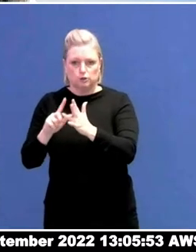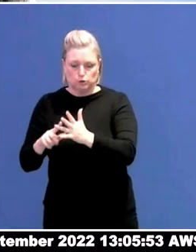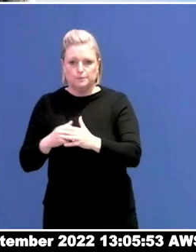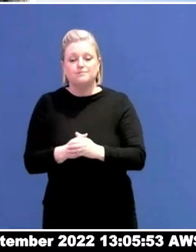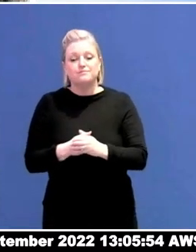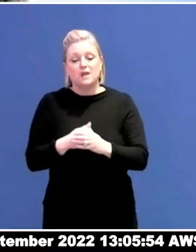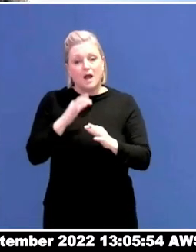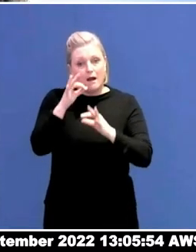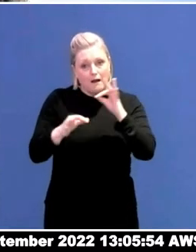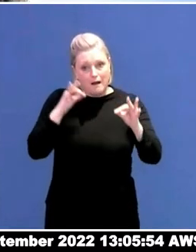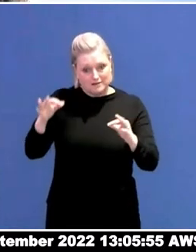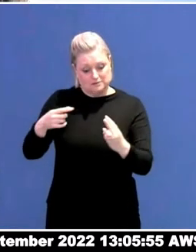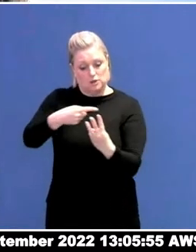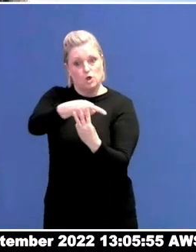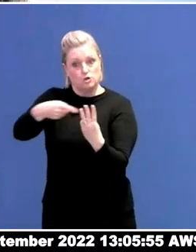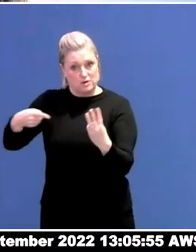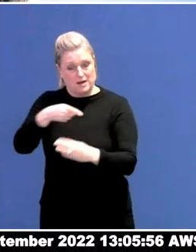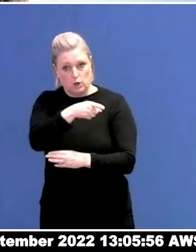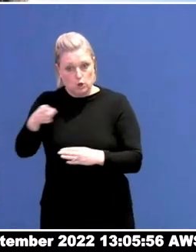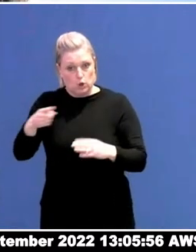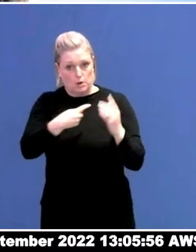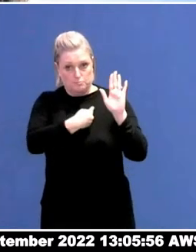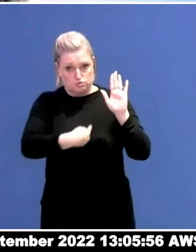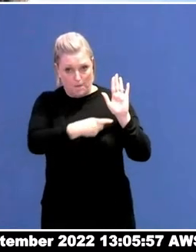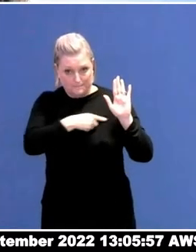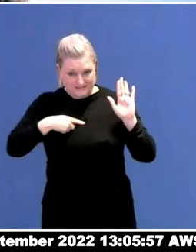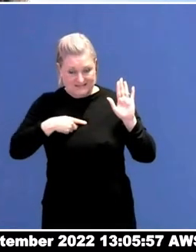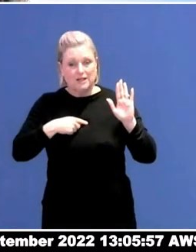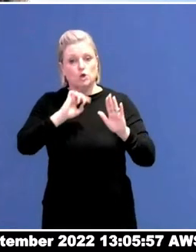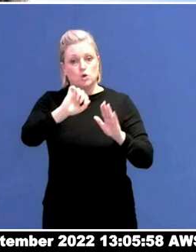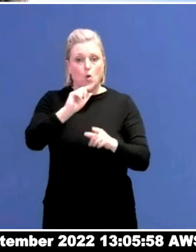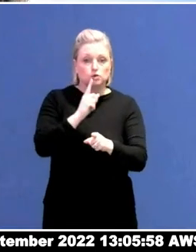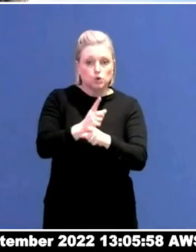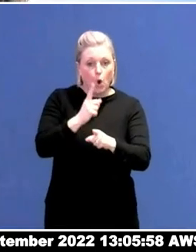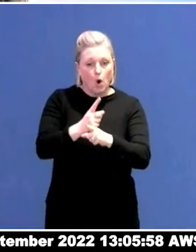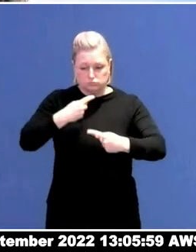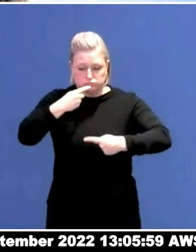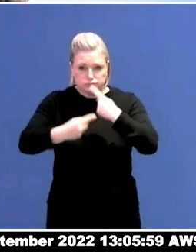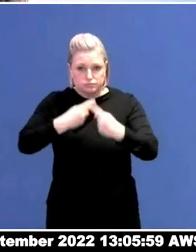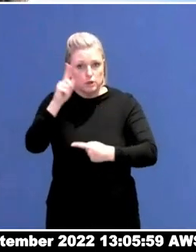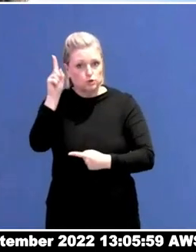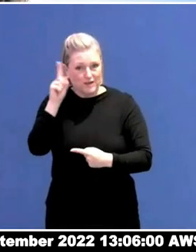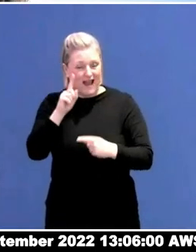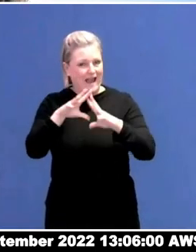affirm that the evidence which you shall give will be the truth, the whole truth and nothing but the truth?